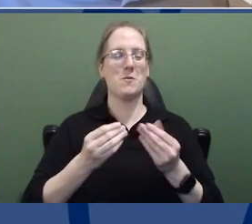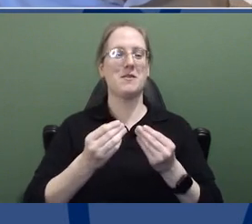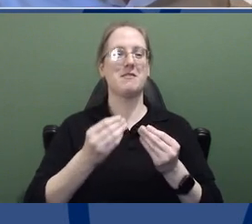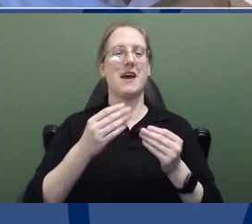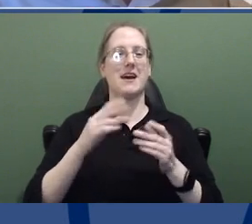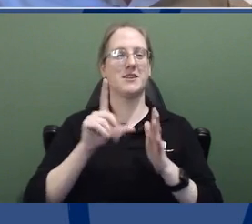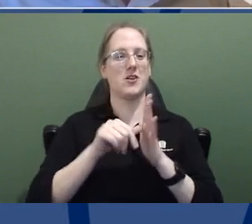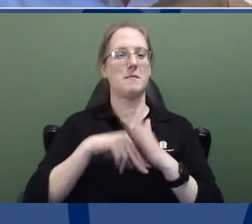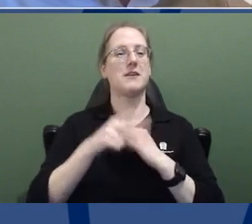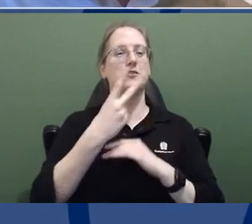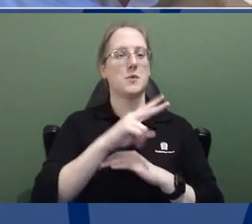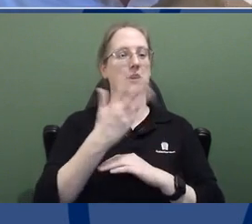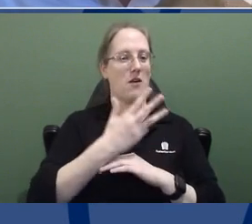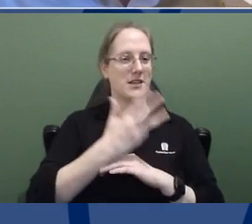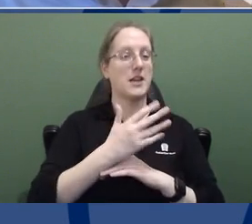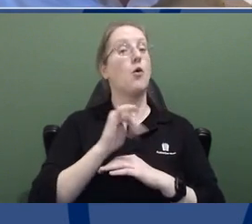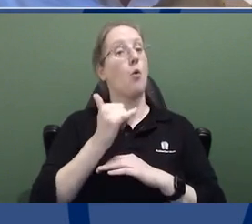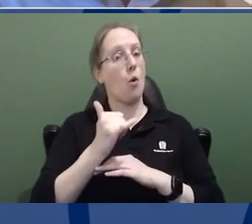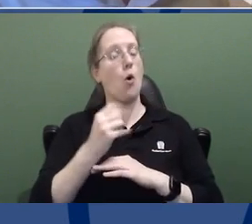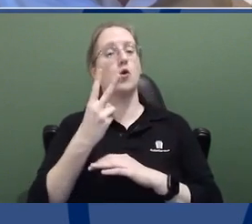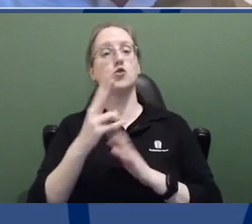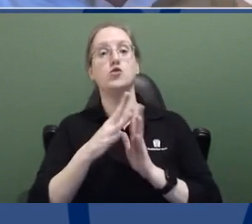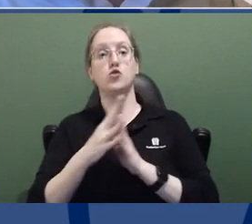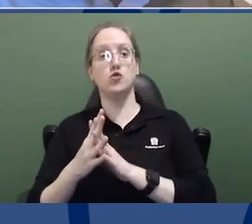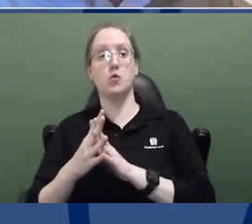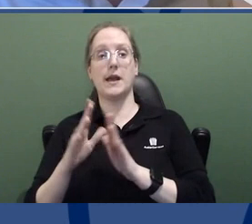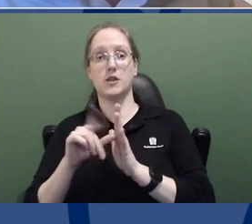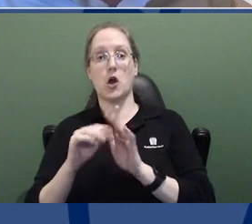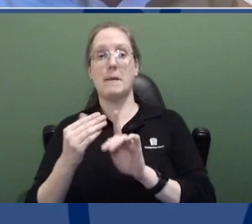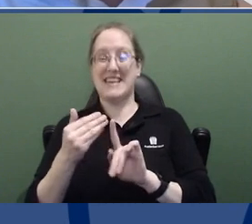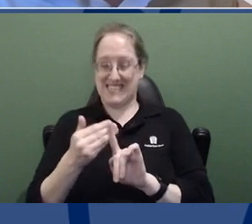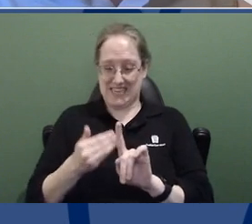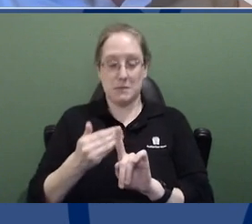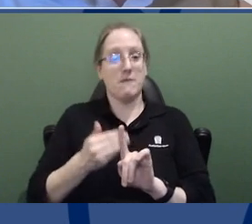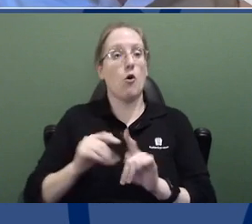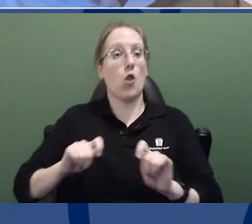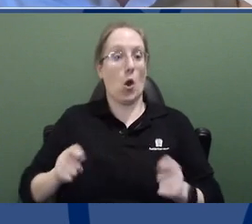two‑week period immediately prior to the lockdown. So for new businesses that weren't